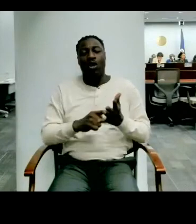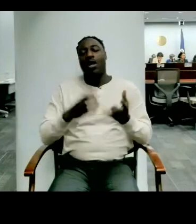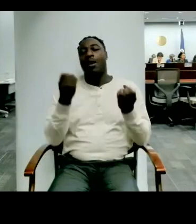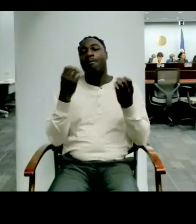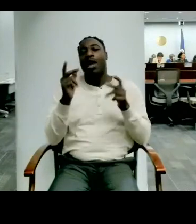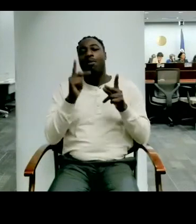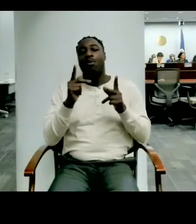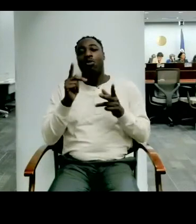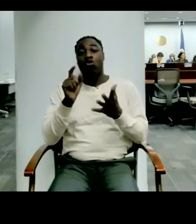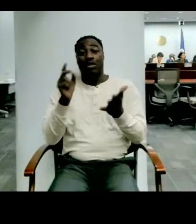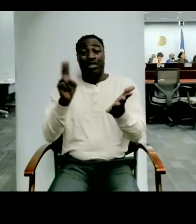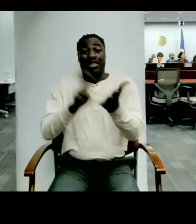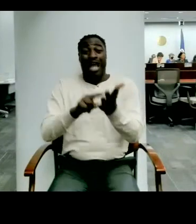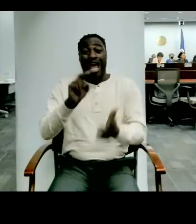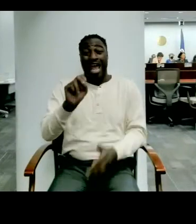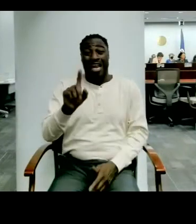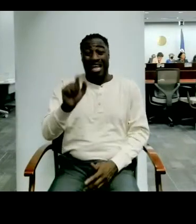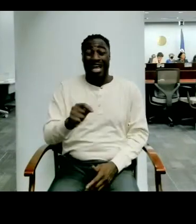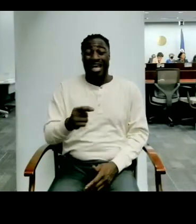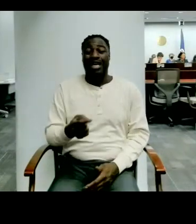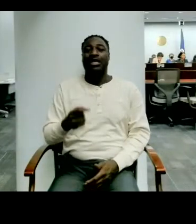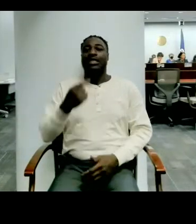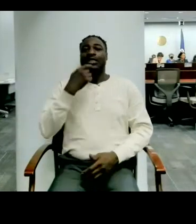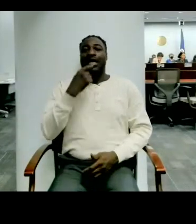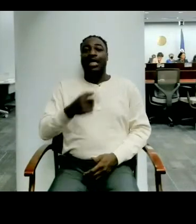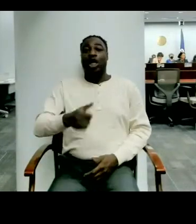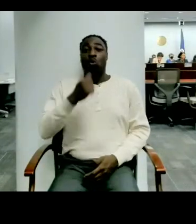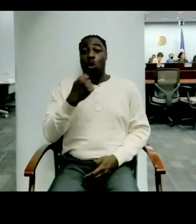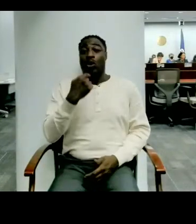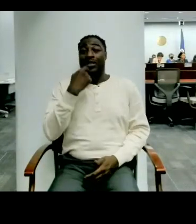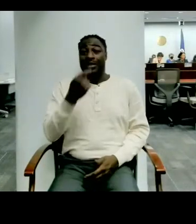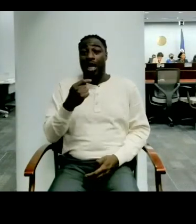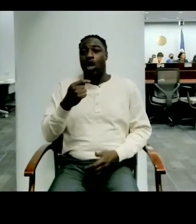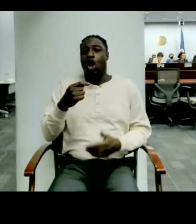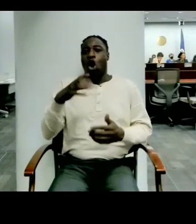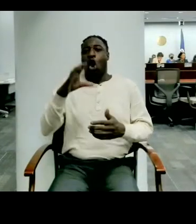coworkers sitting in the next cubicle or next office about a predator behavior,